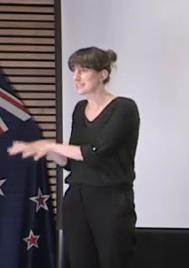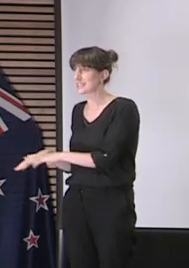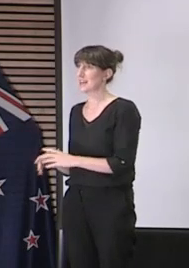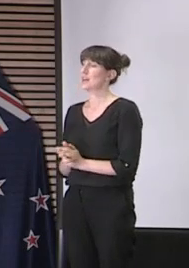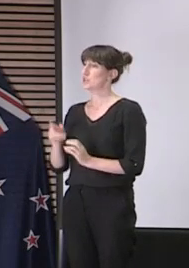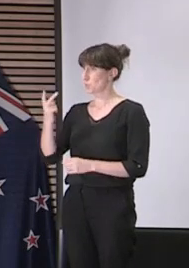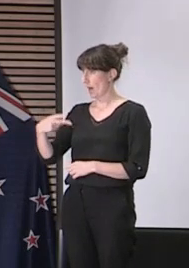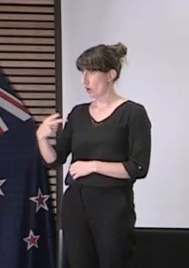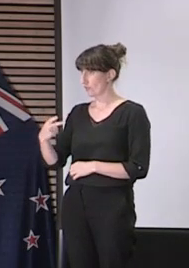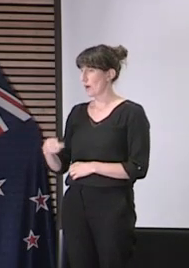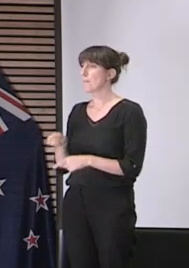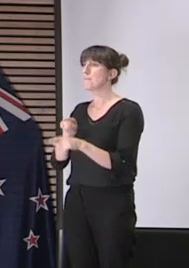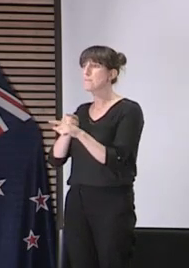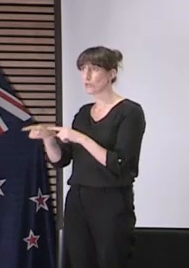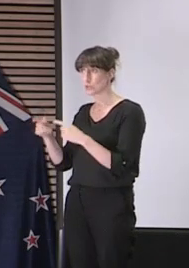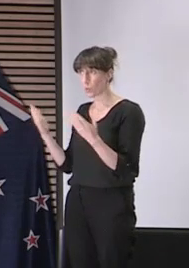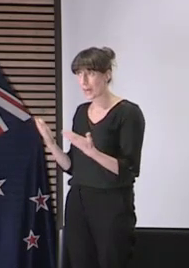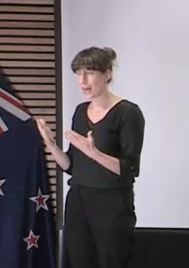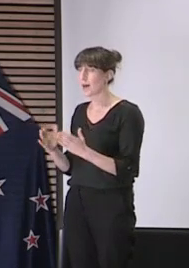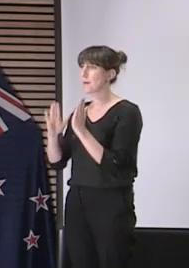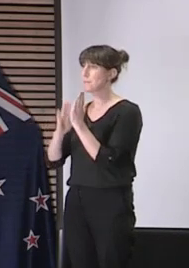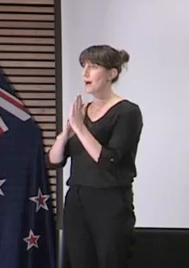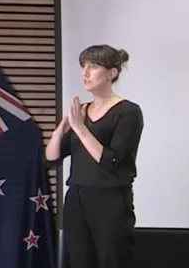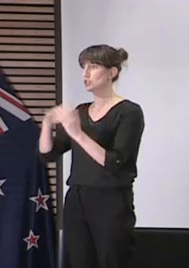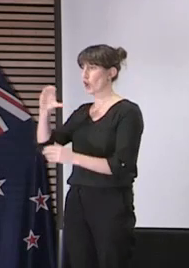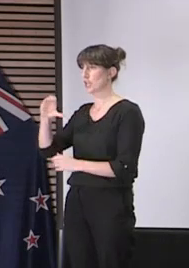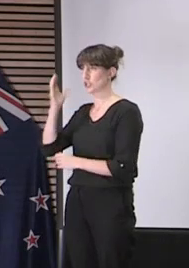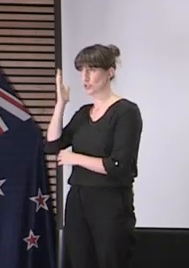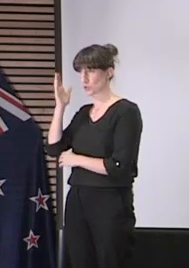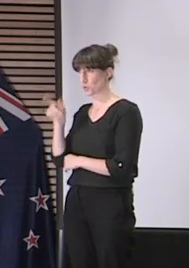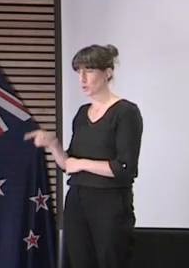the numbers for our three largest clusters are at the